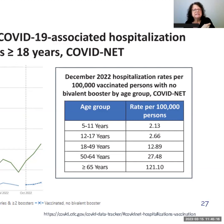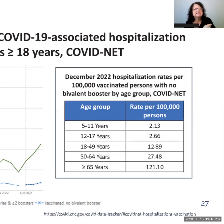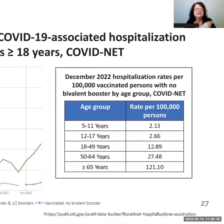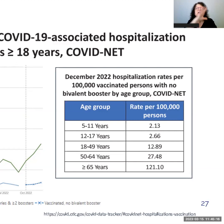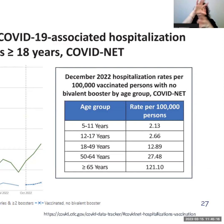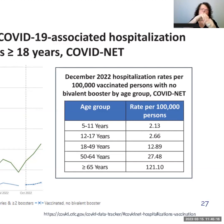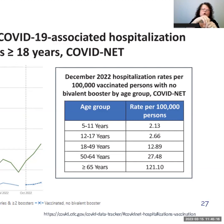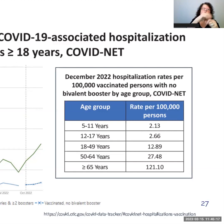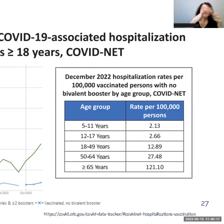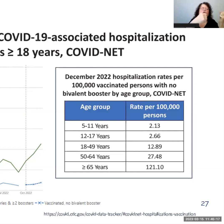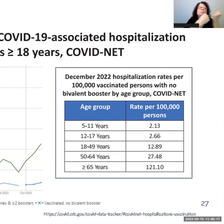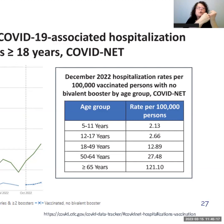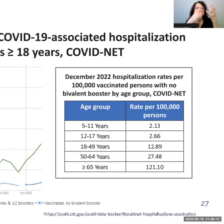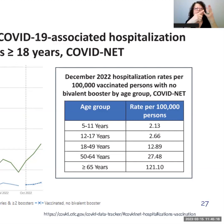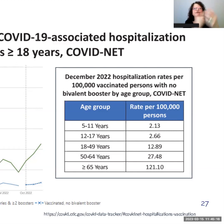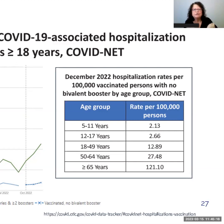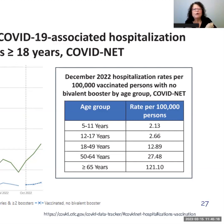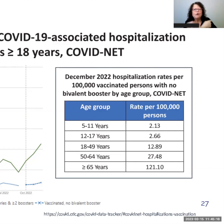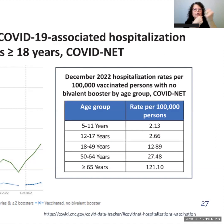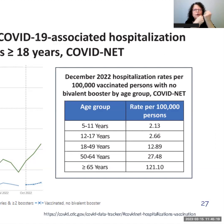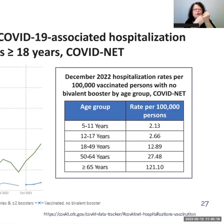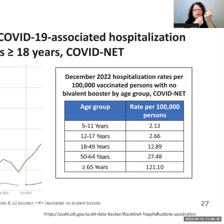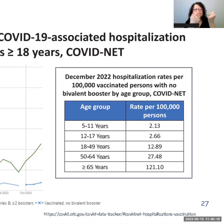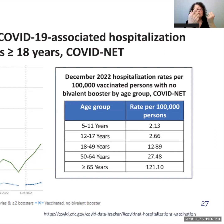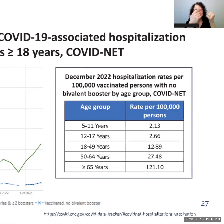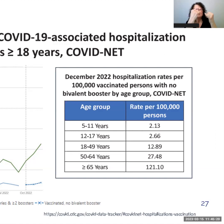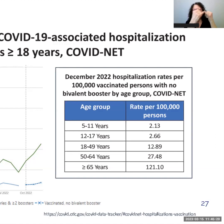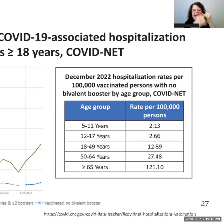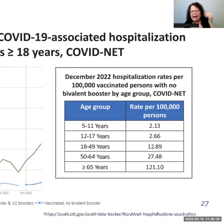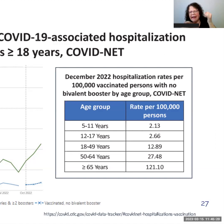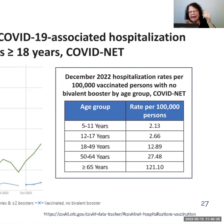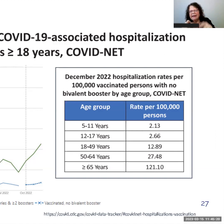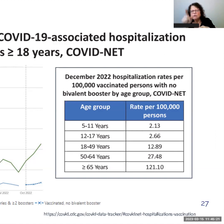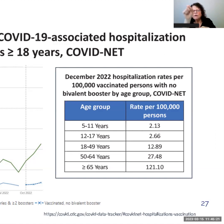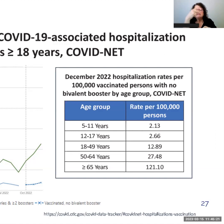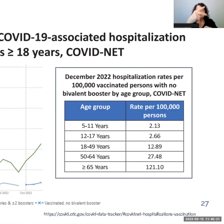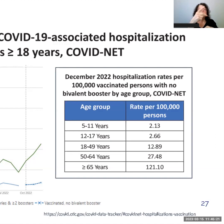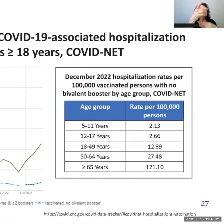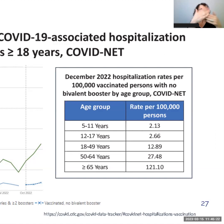the booster dose there towards the end, and you can see that, no matter what, if you just